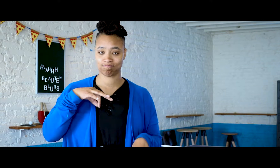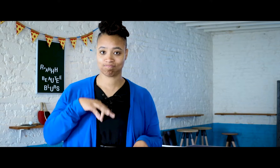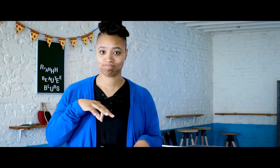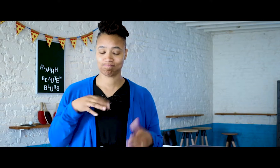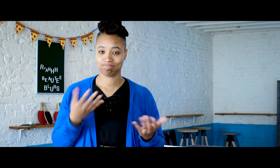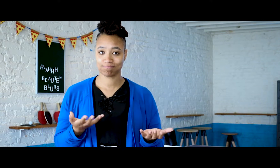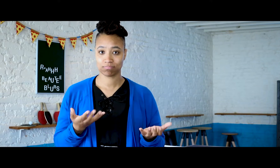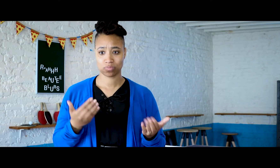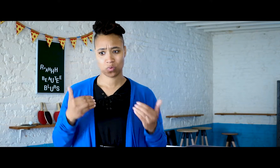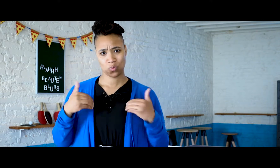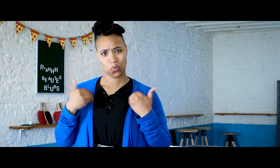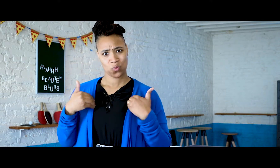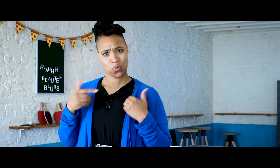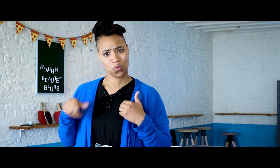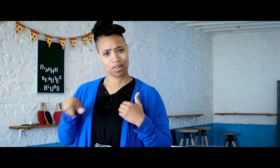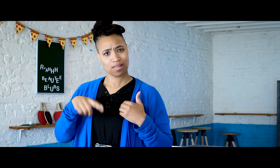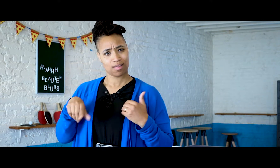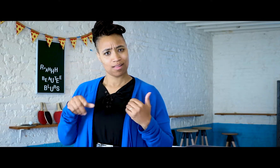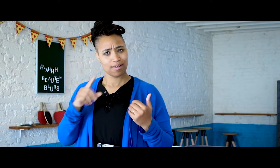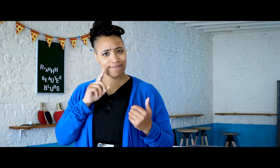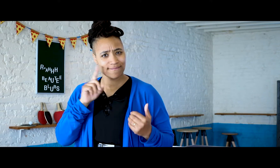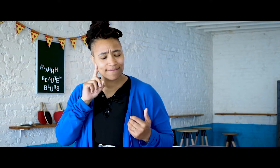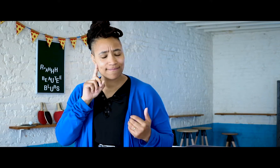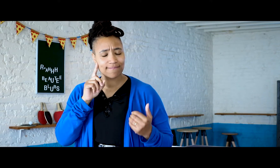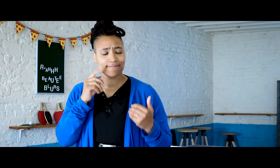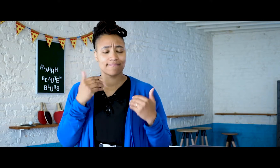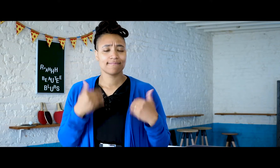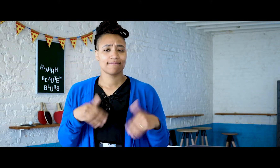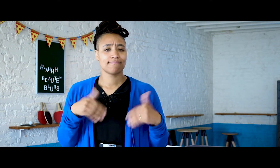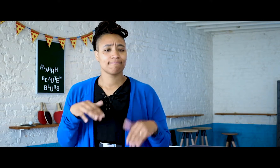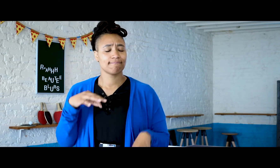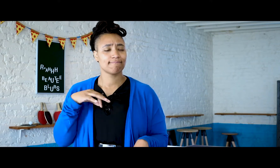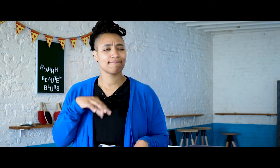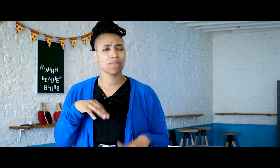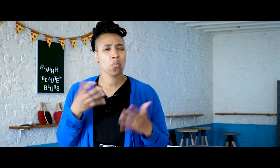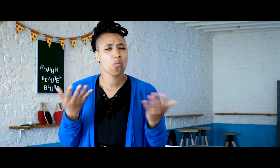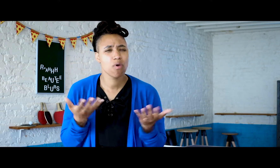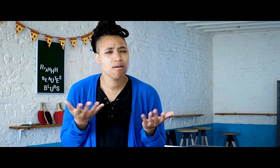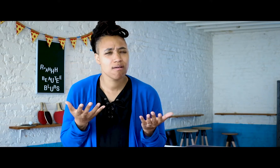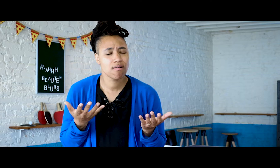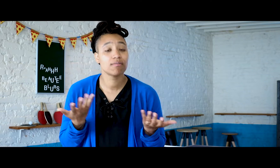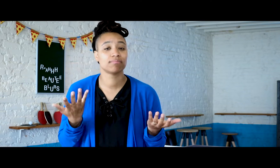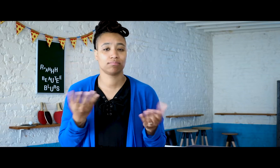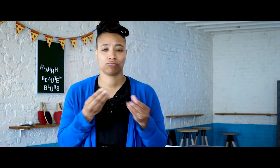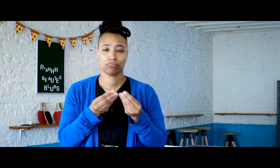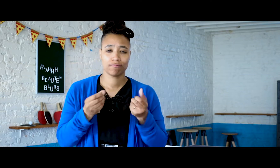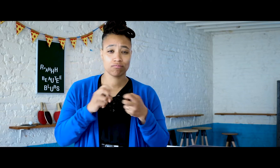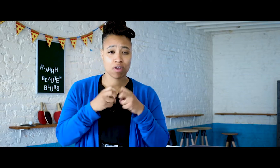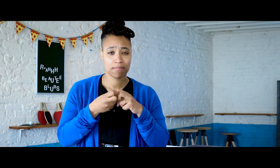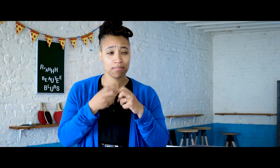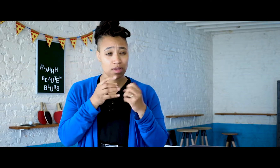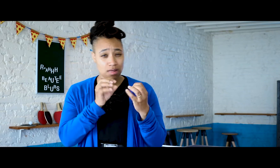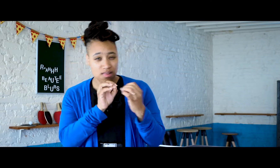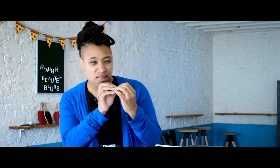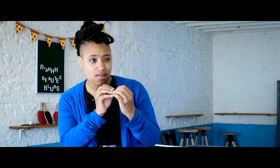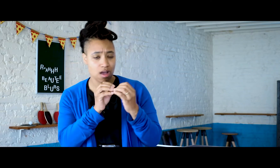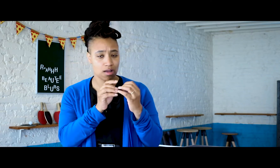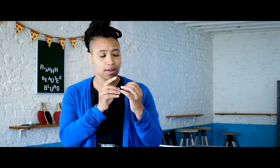Clearly, participation in after-school activities benefits deaf youth. But what exactly are the benefits?